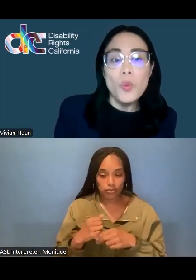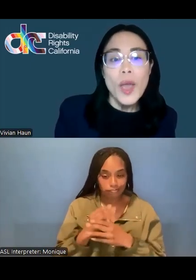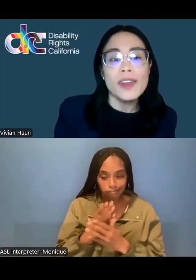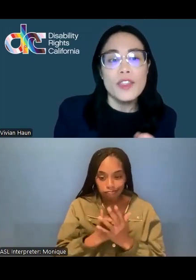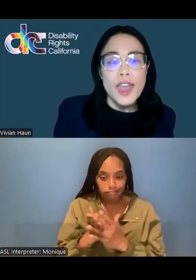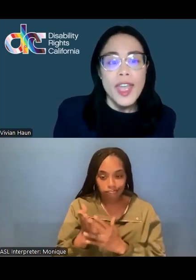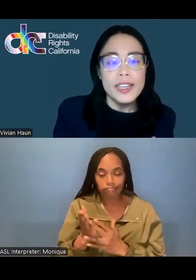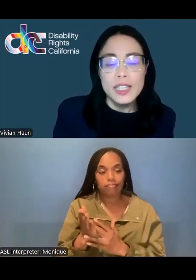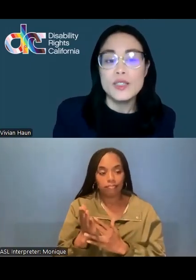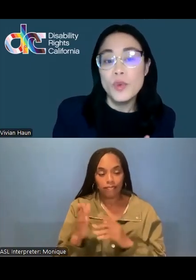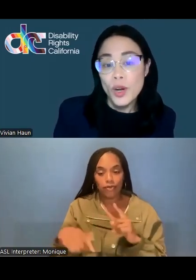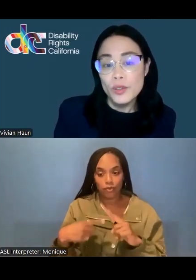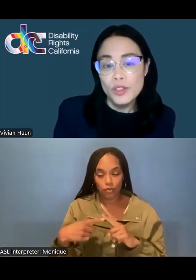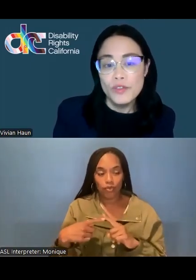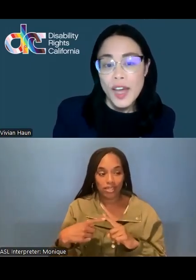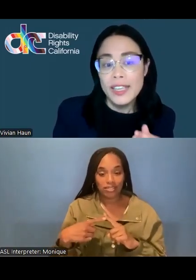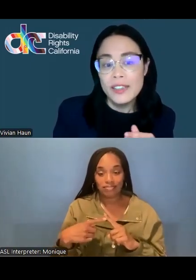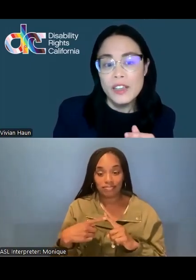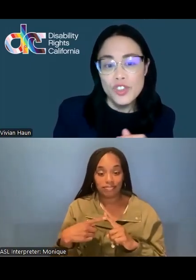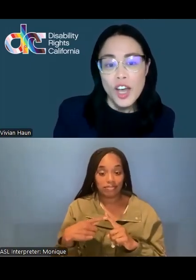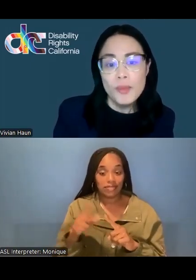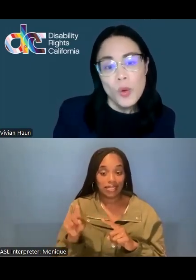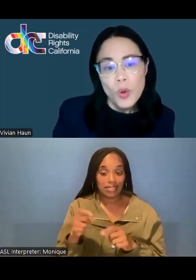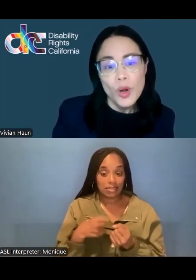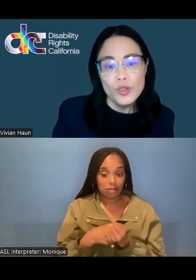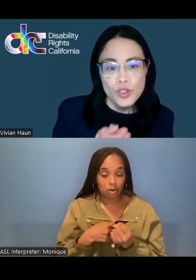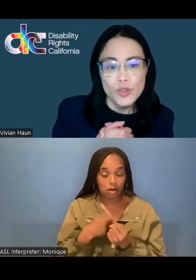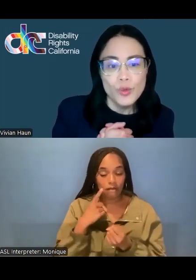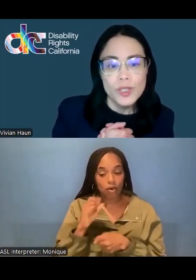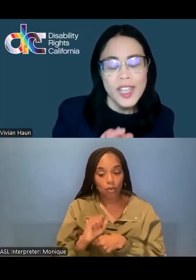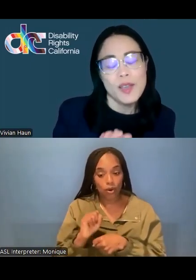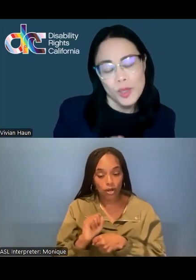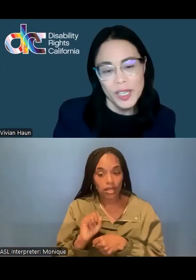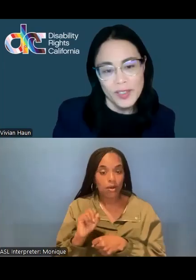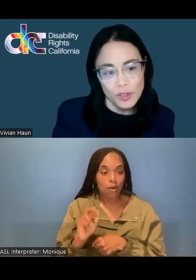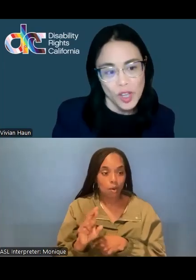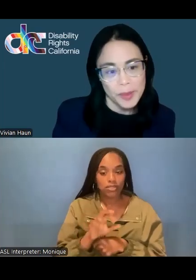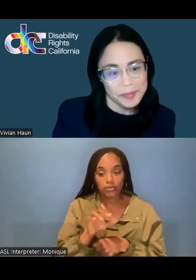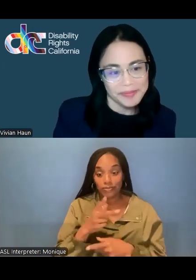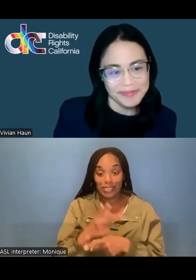when they need support to find a job or to stay employed in that job.